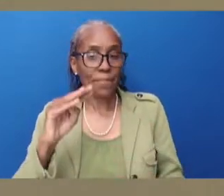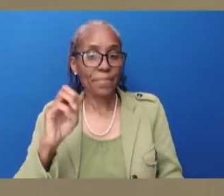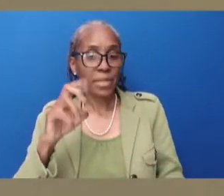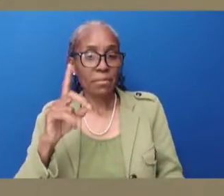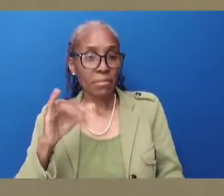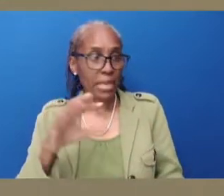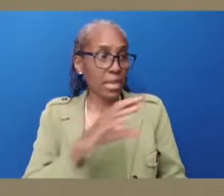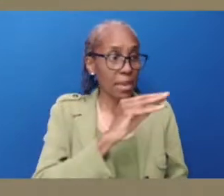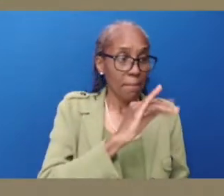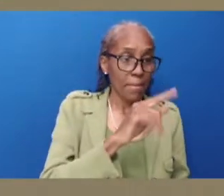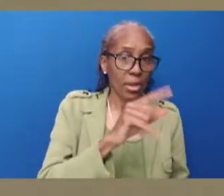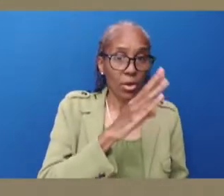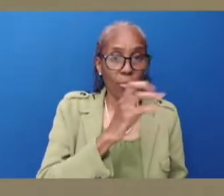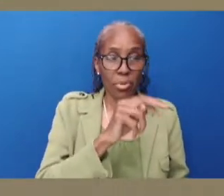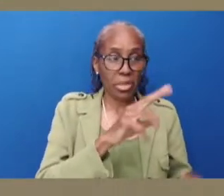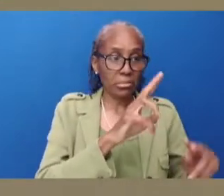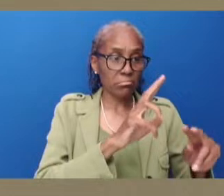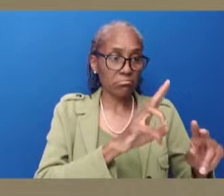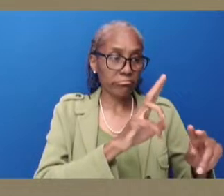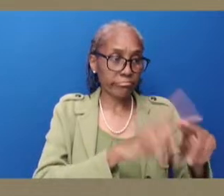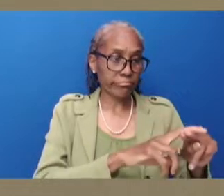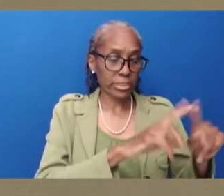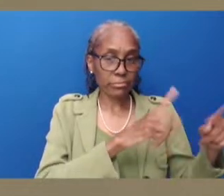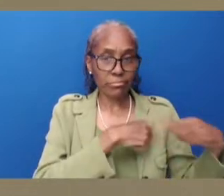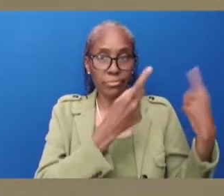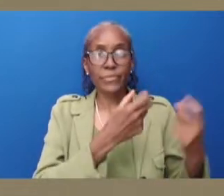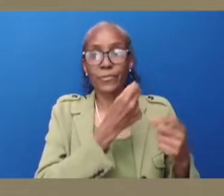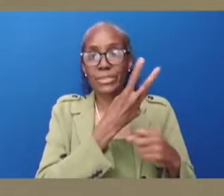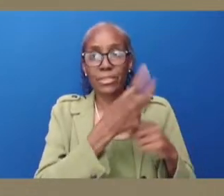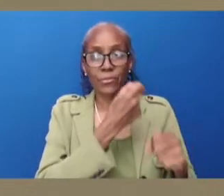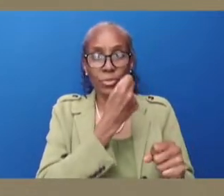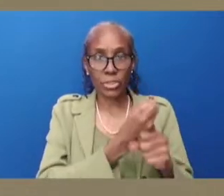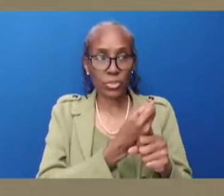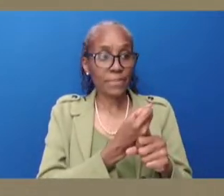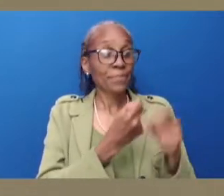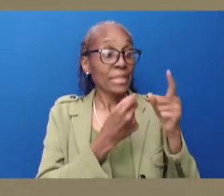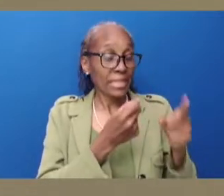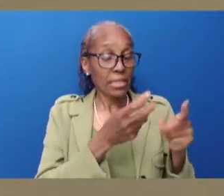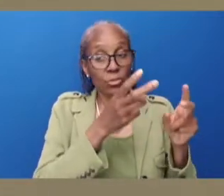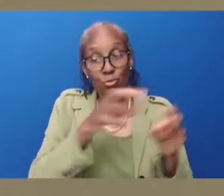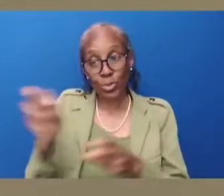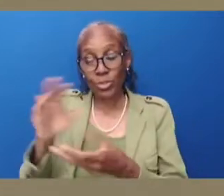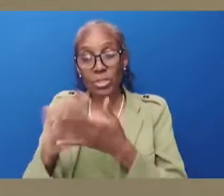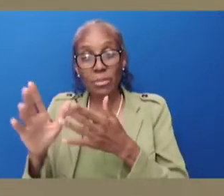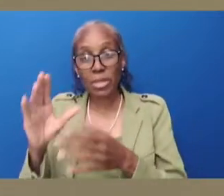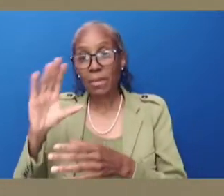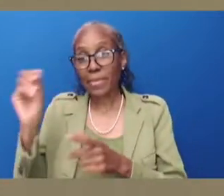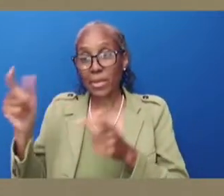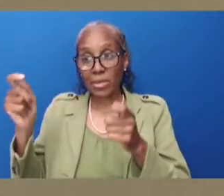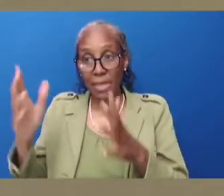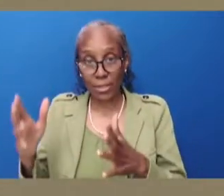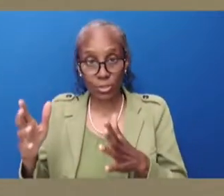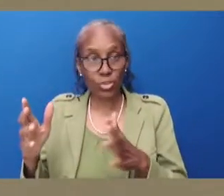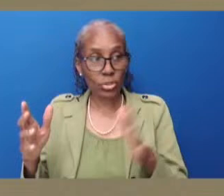ON THE BOARD OF COMMISSIONERS FOR MEDIC, AND MIKE BRYANT HAS